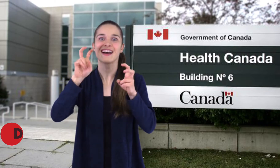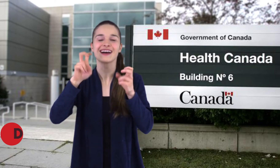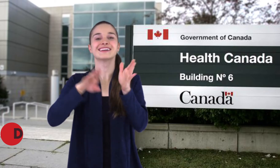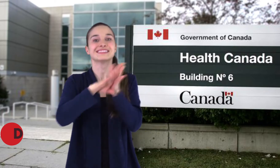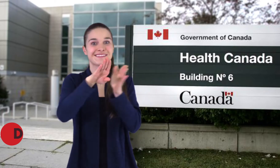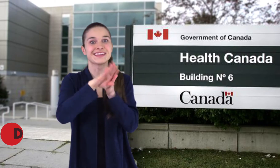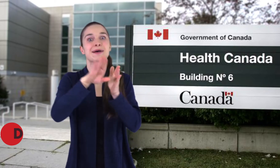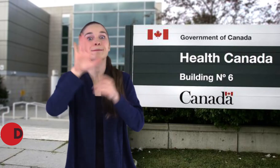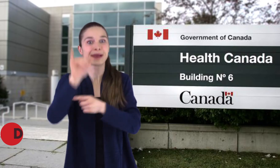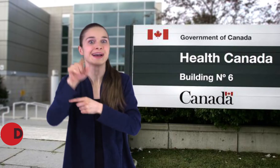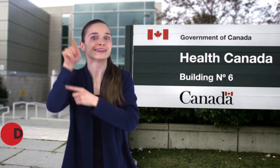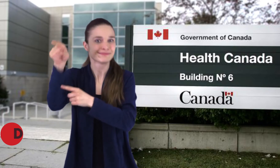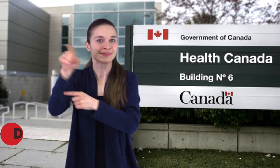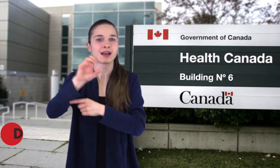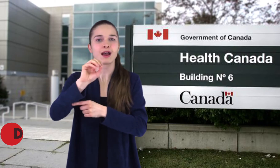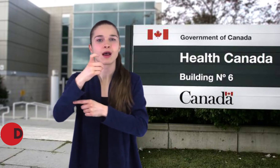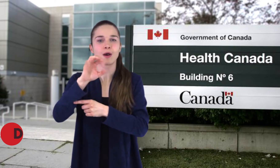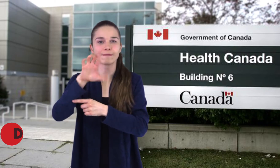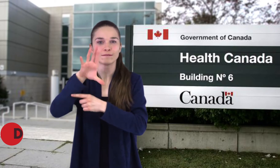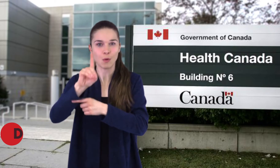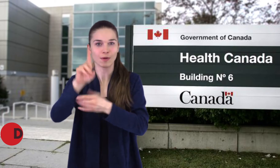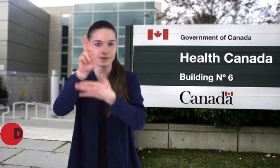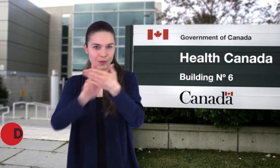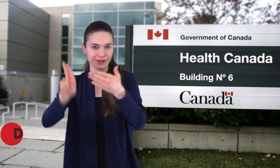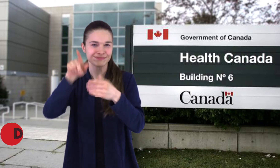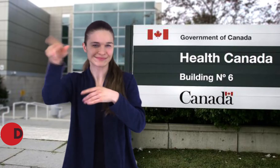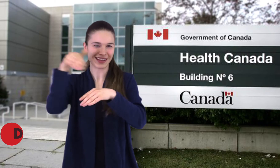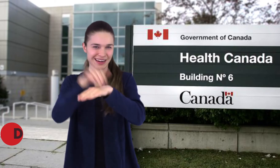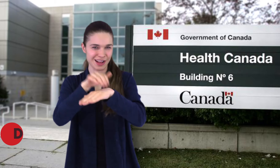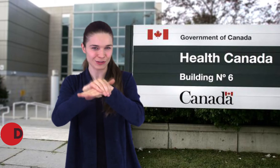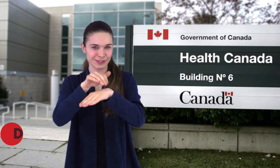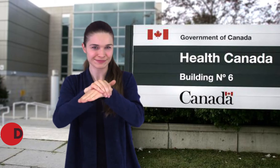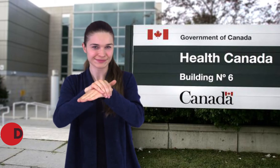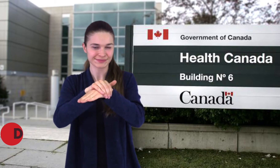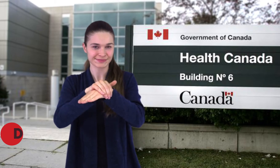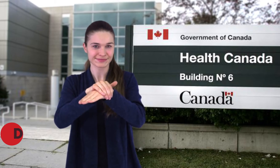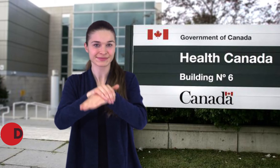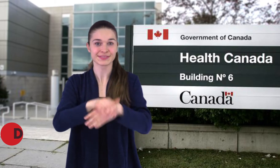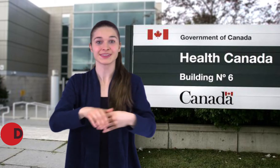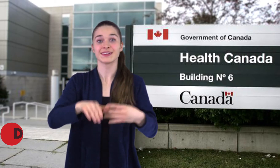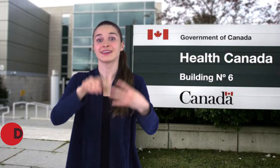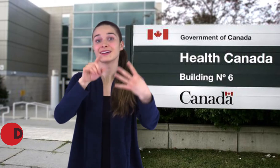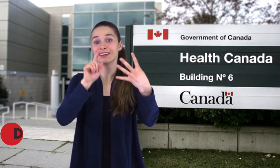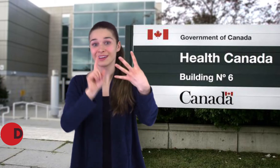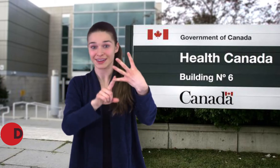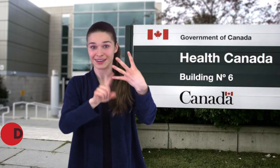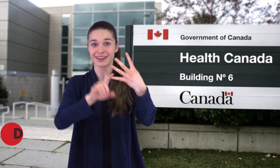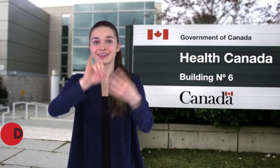was developed at Oxford University in Oxfordshire, England.